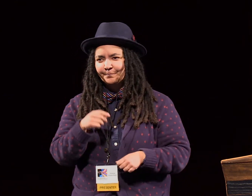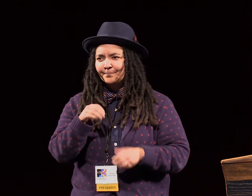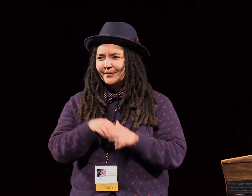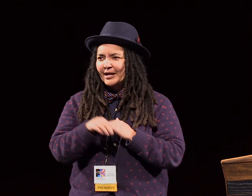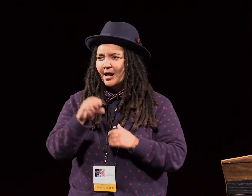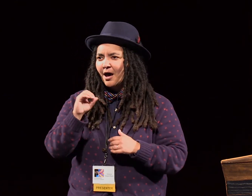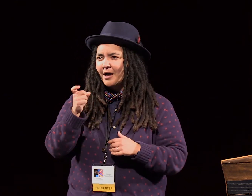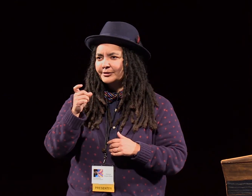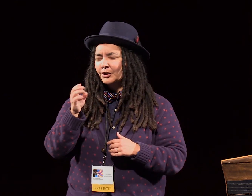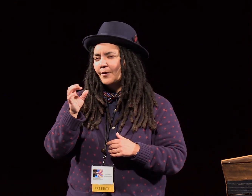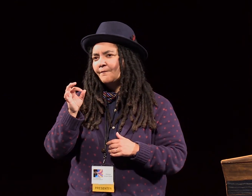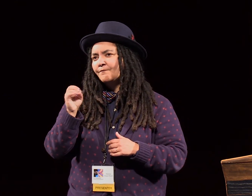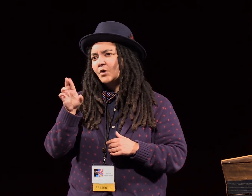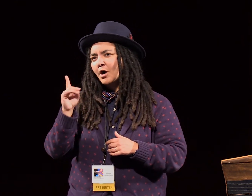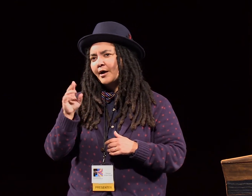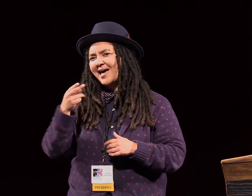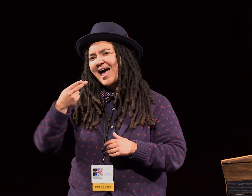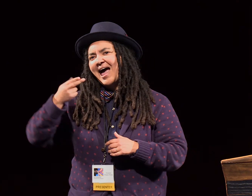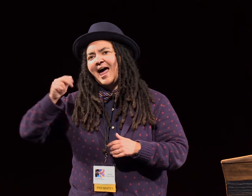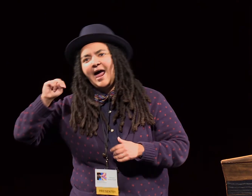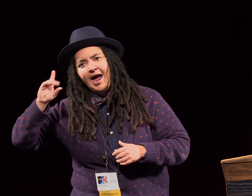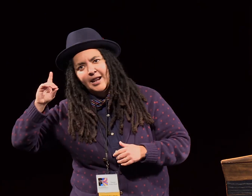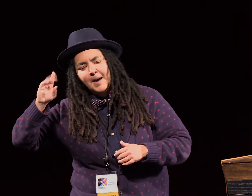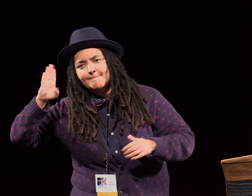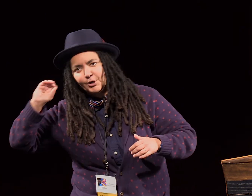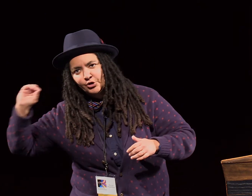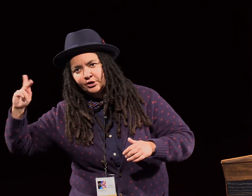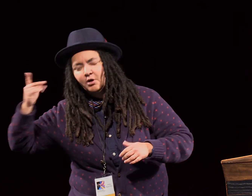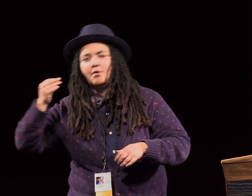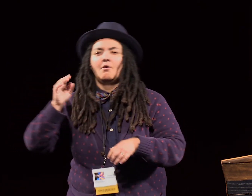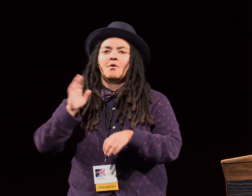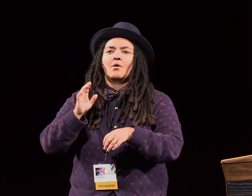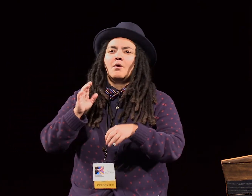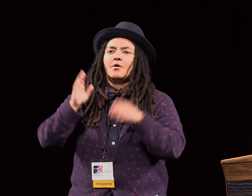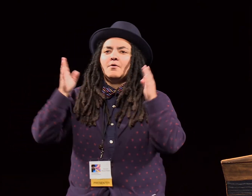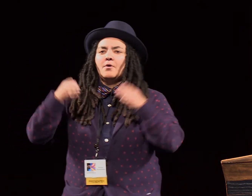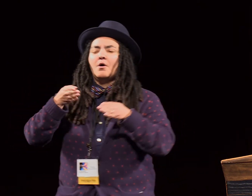maybe next year, in the Oxford Handbook.